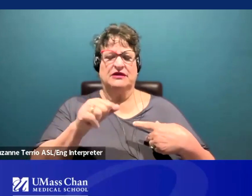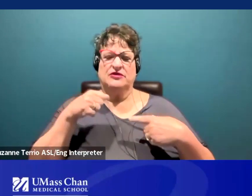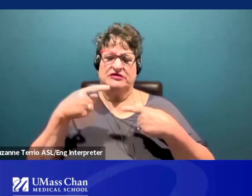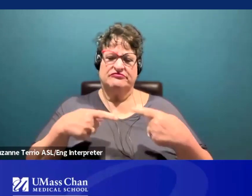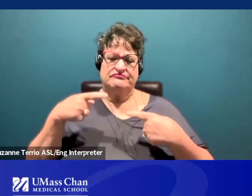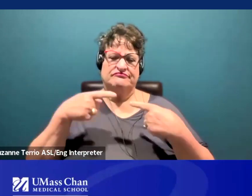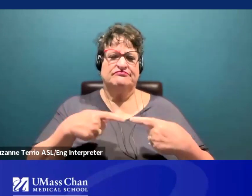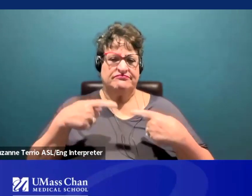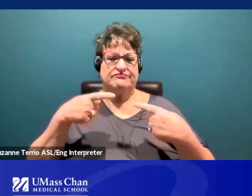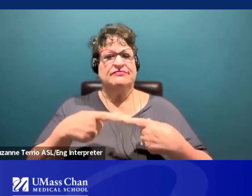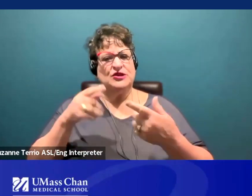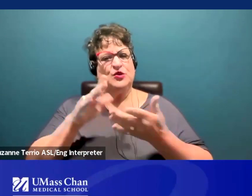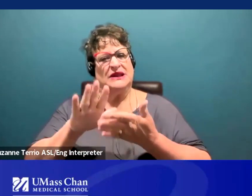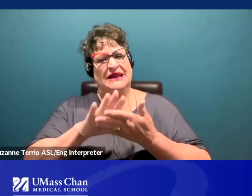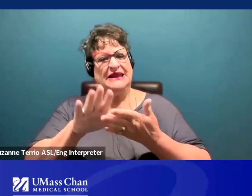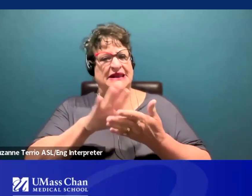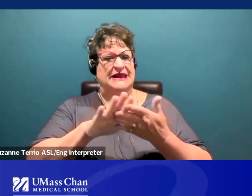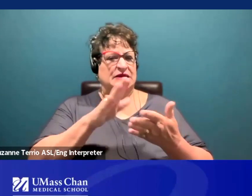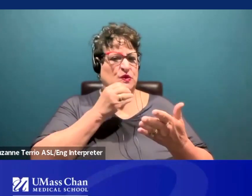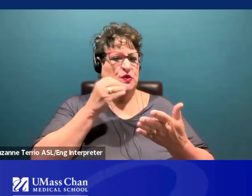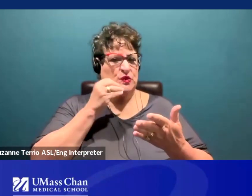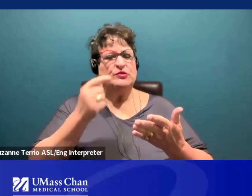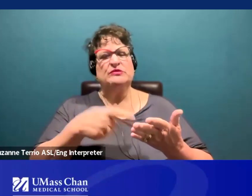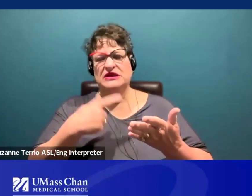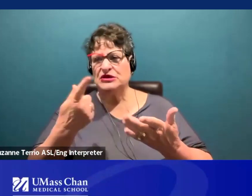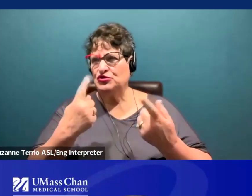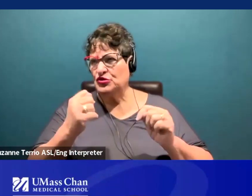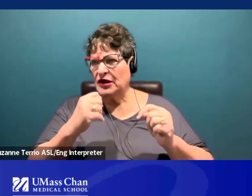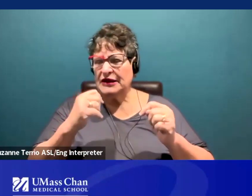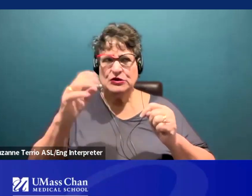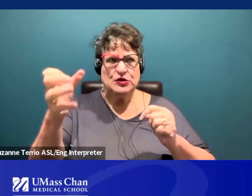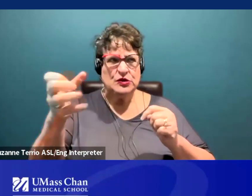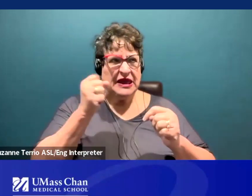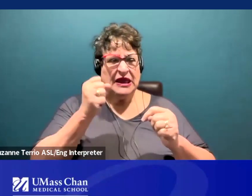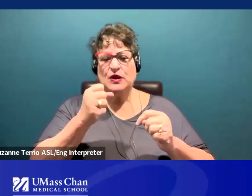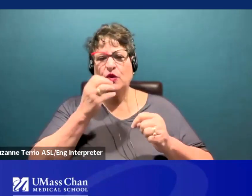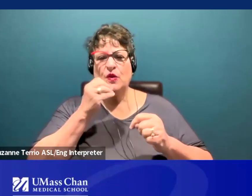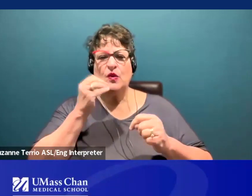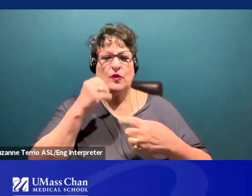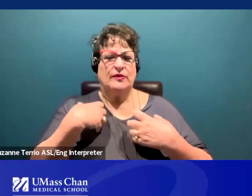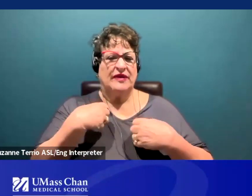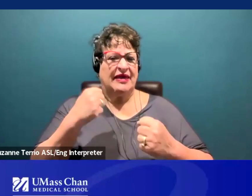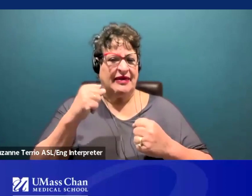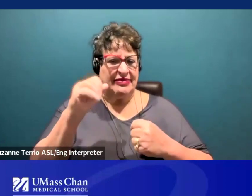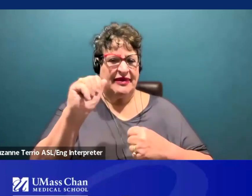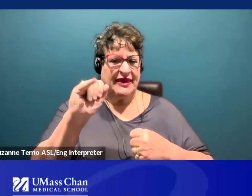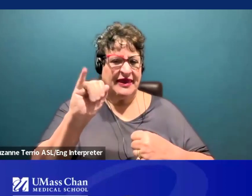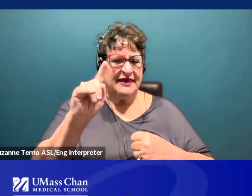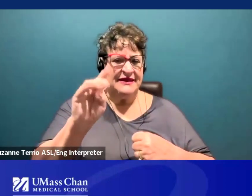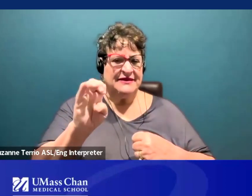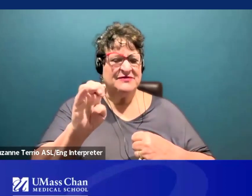Yeah. That is such a good question. And I think the reality is,